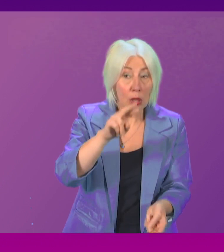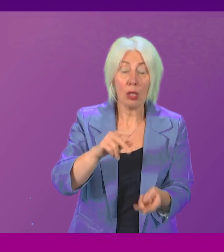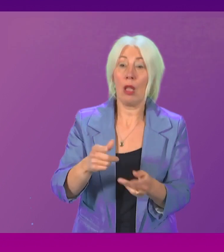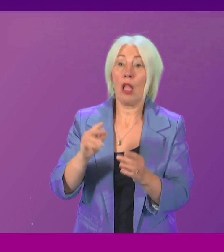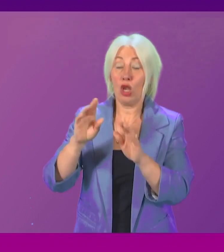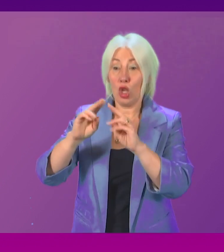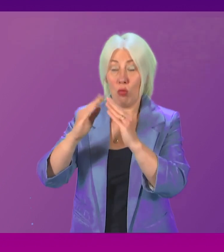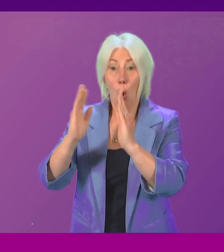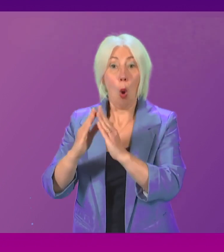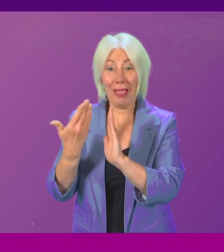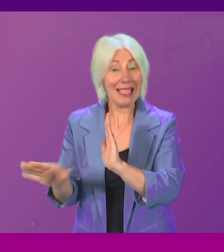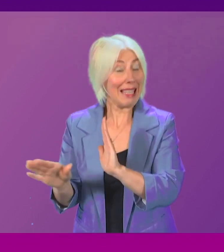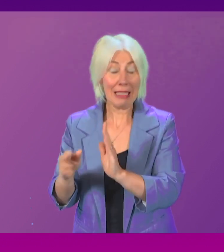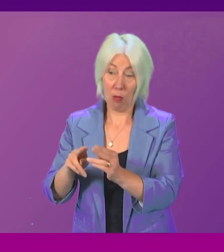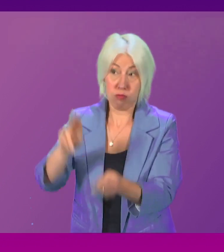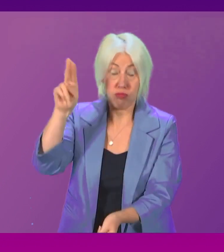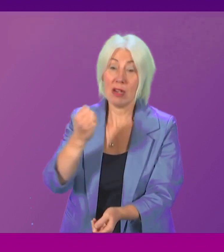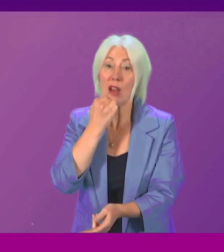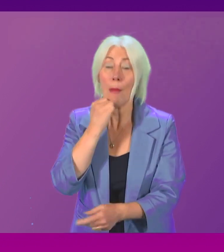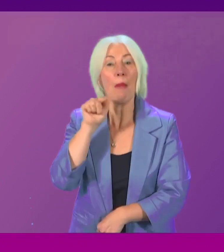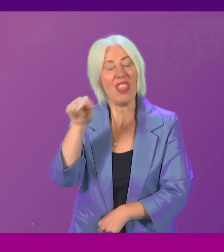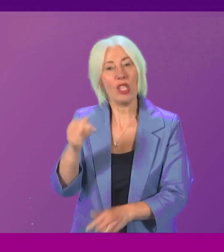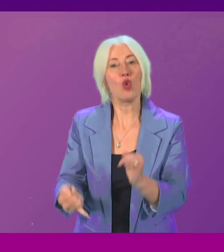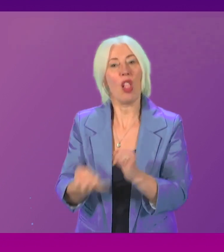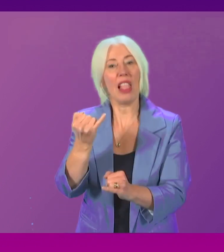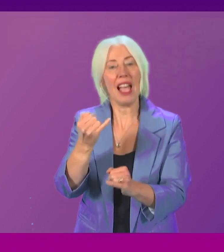on, but seeing as it is her last First Minister’s question time, I will not do that.